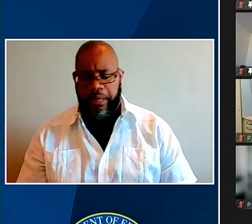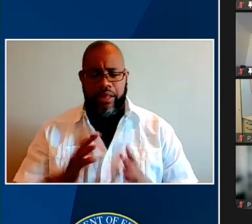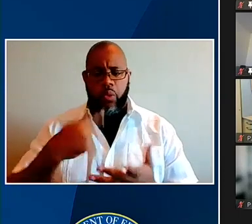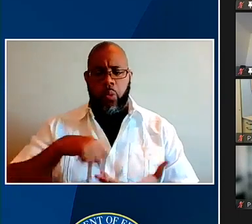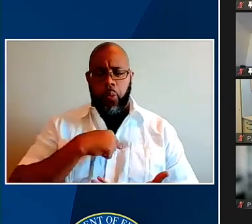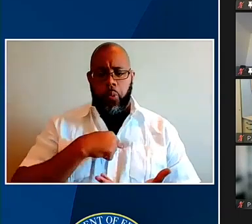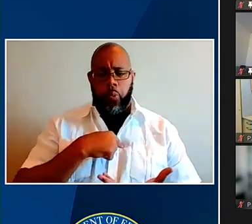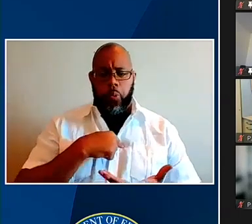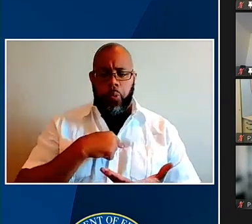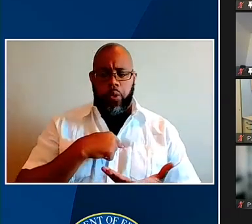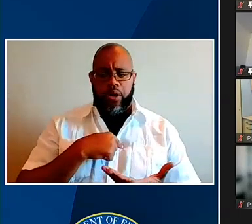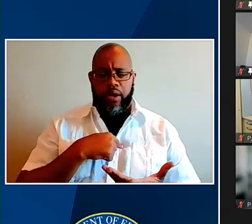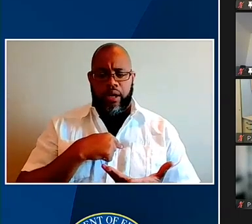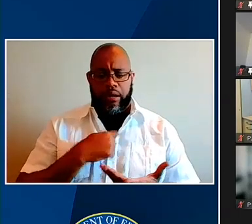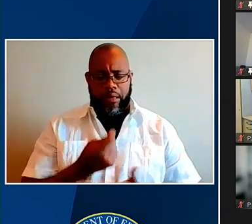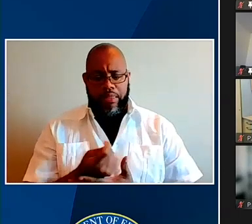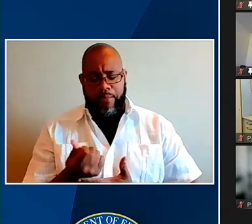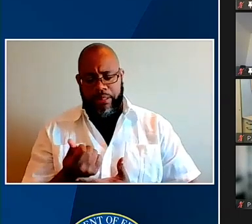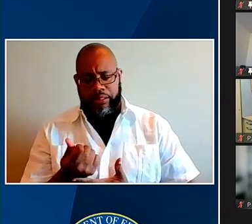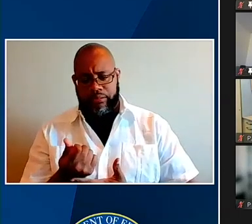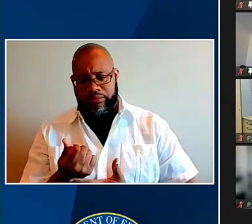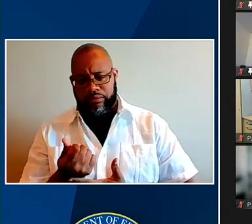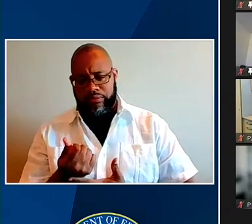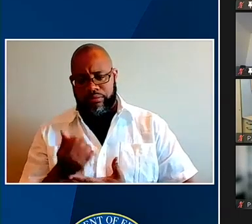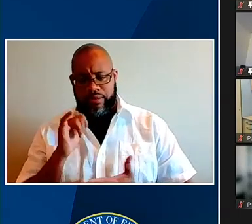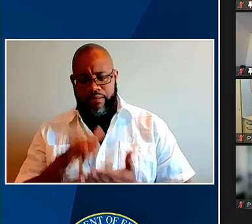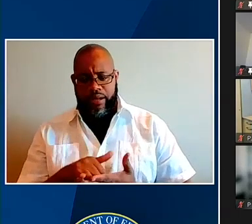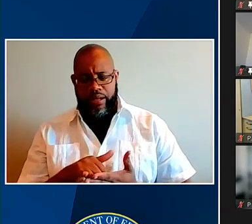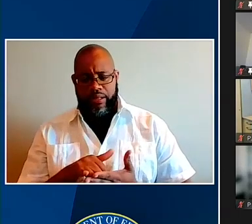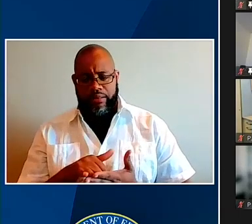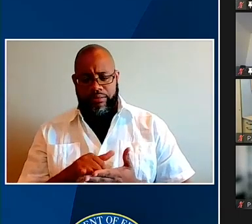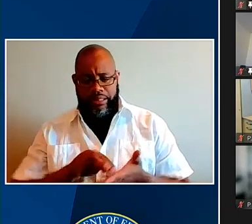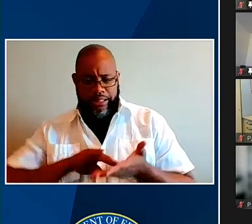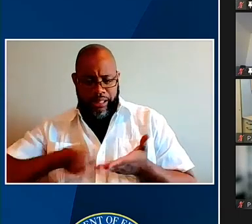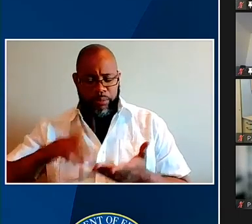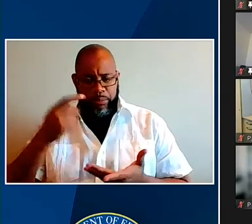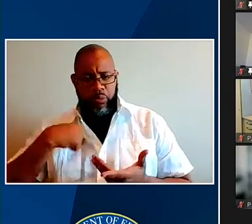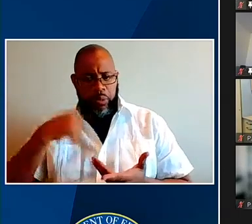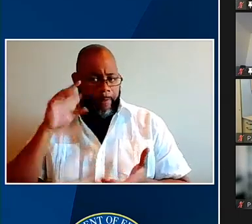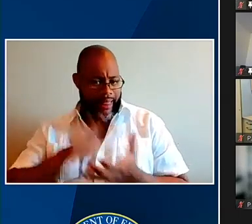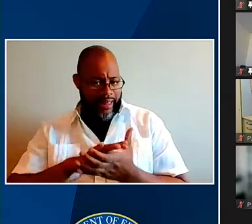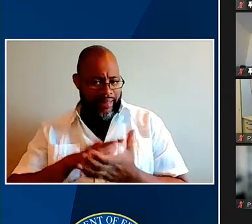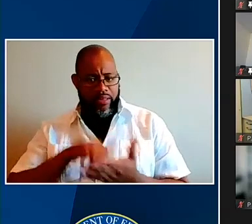eliminated these exemptions because we believe that that state should look at